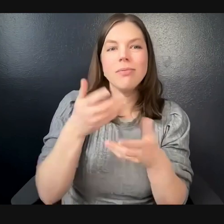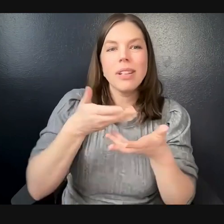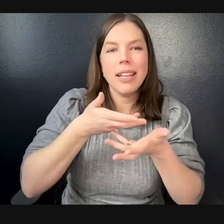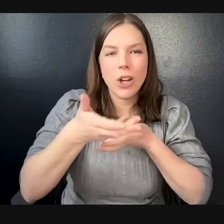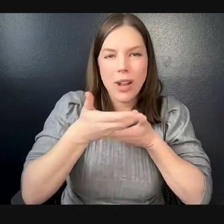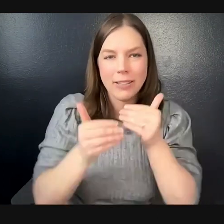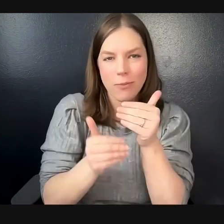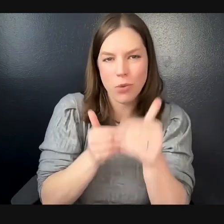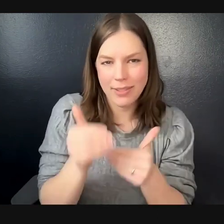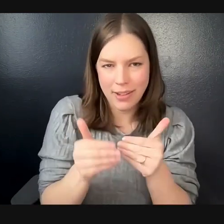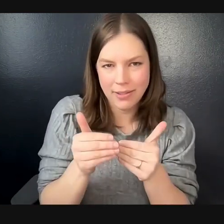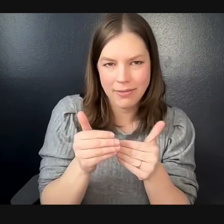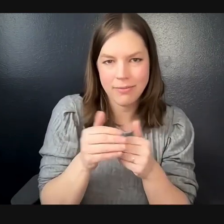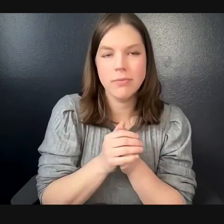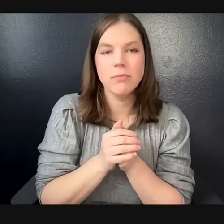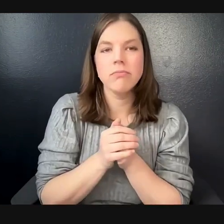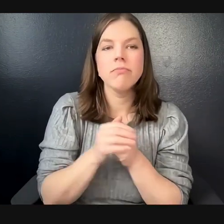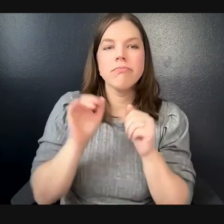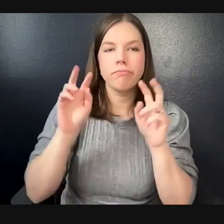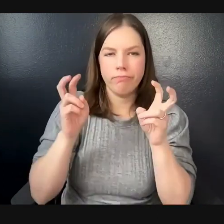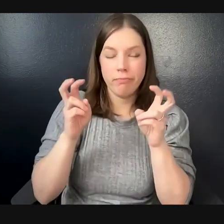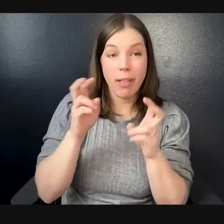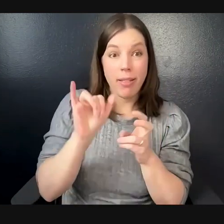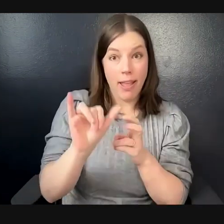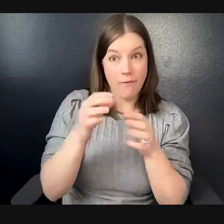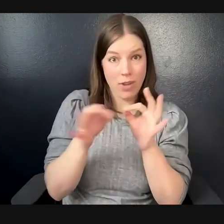So I want you to remember the terms "interactive process."